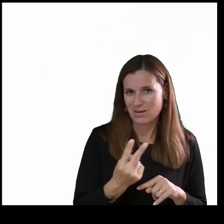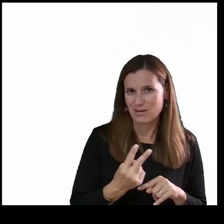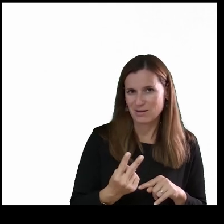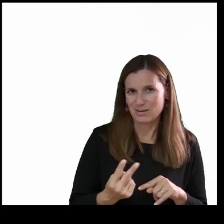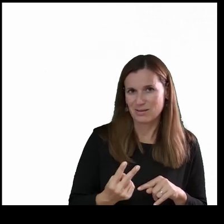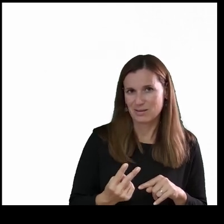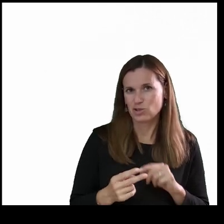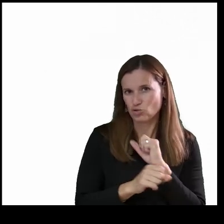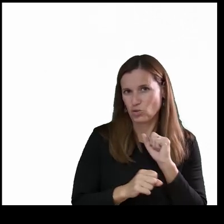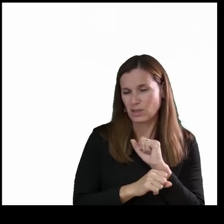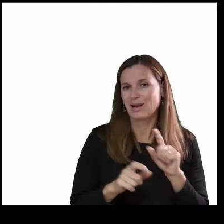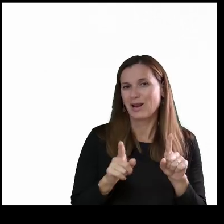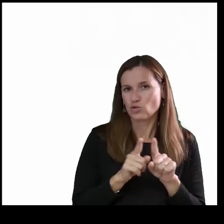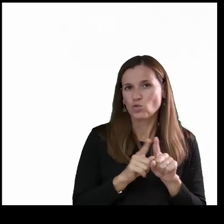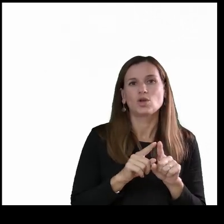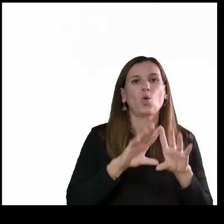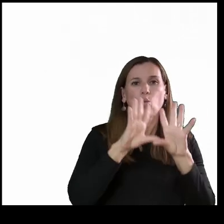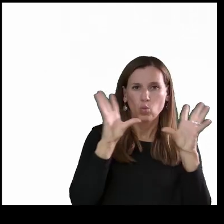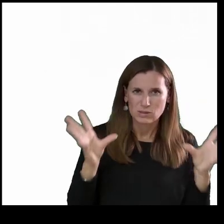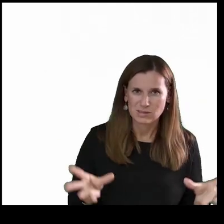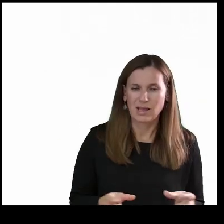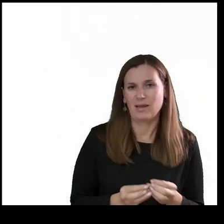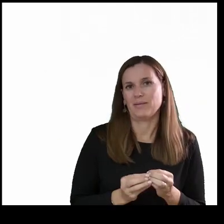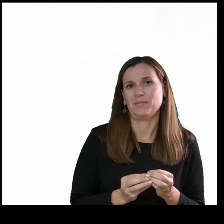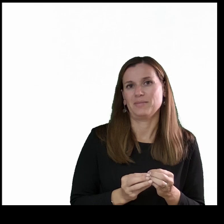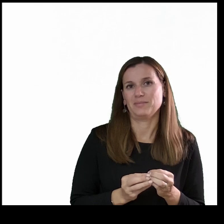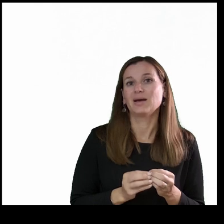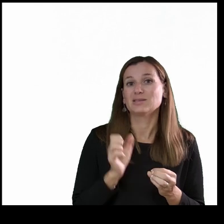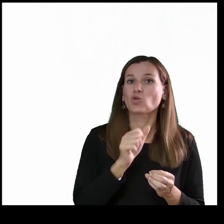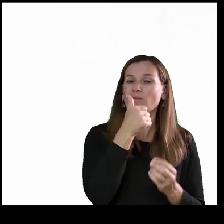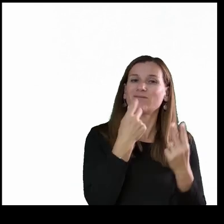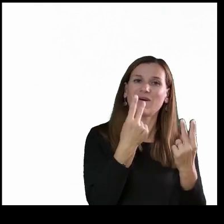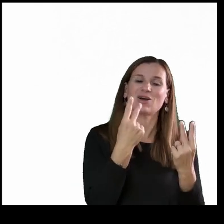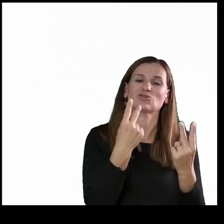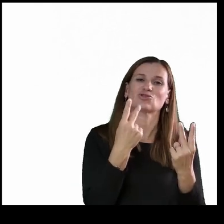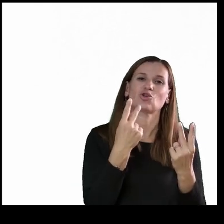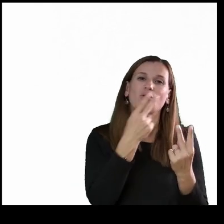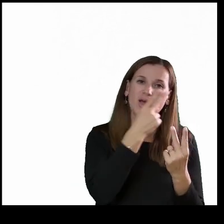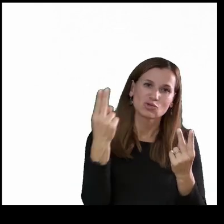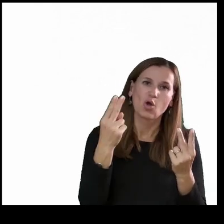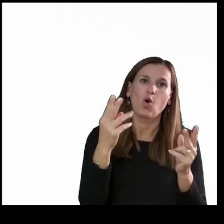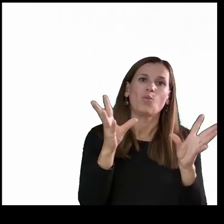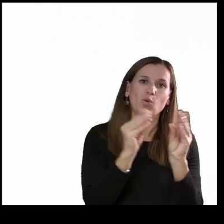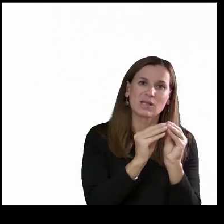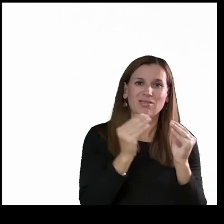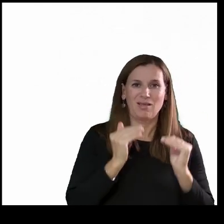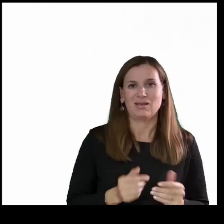the paper, to read it and to studying it. So this way we can save a lot of work and